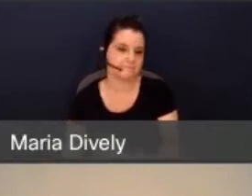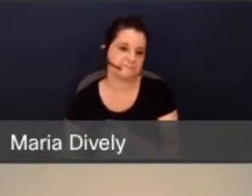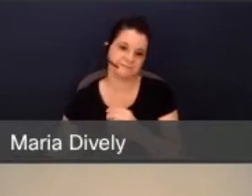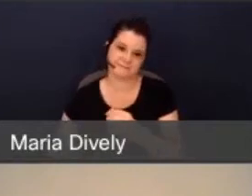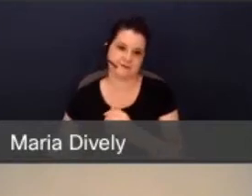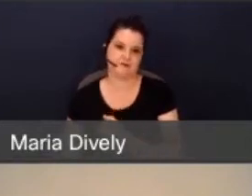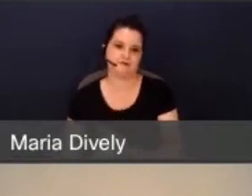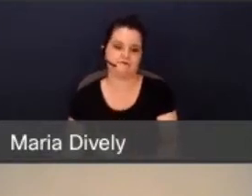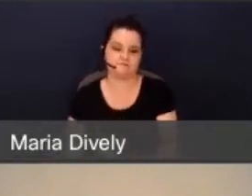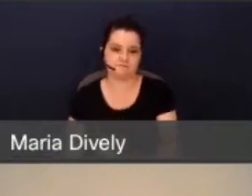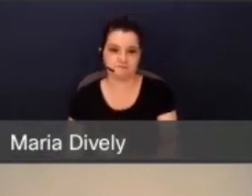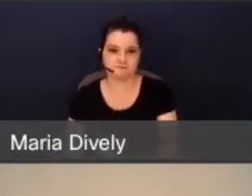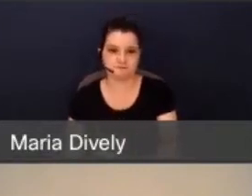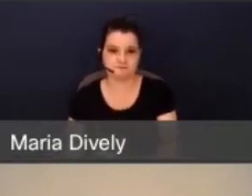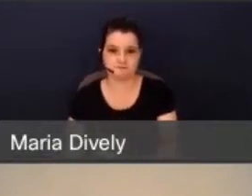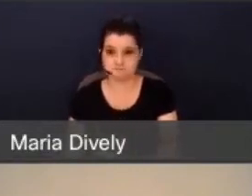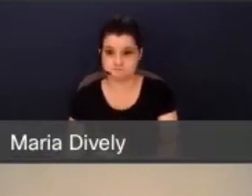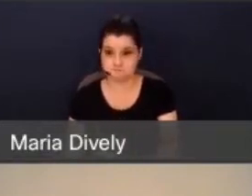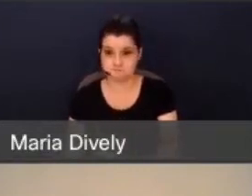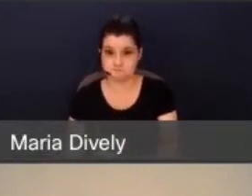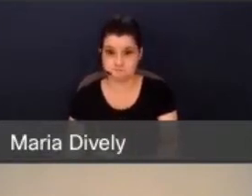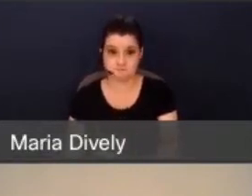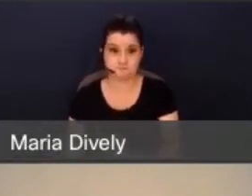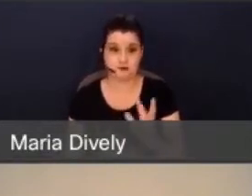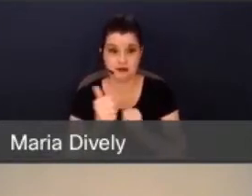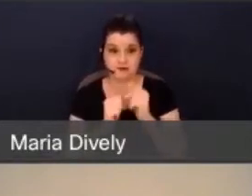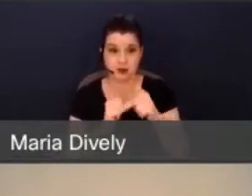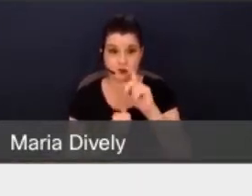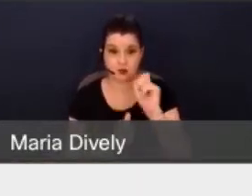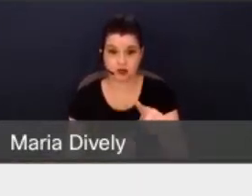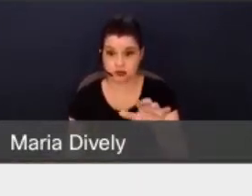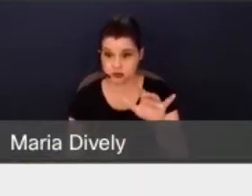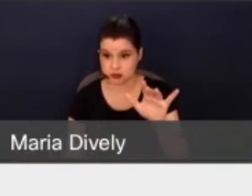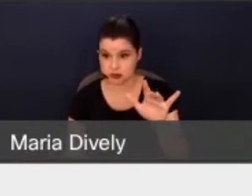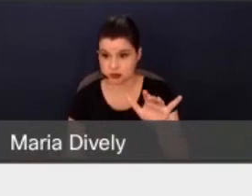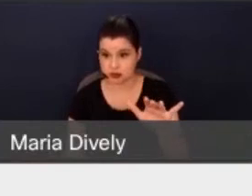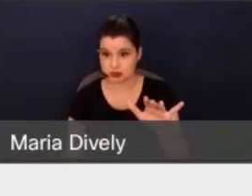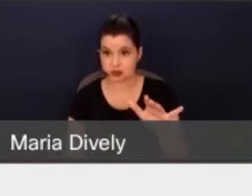Let's see if there's a follow up question on that. Thank you. - Okay, um, our templates are